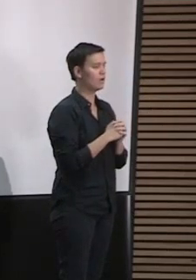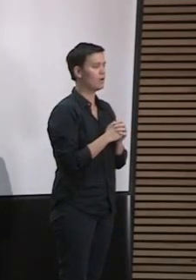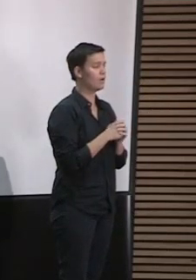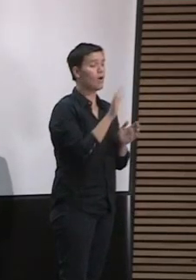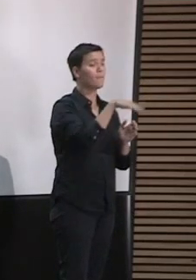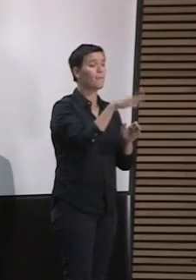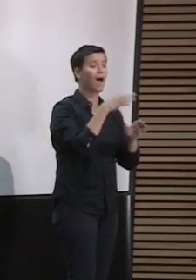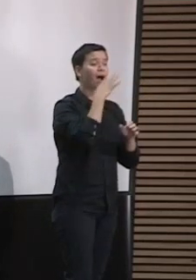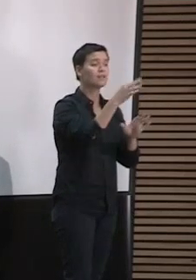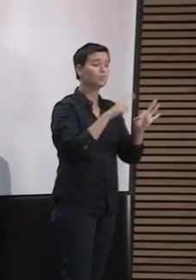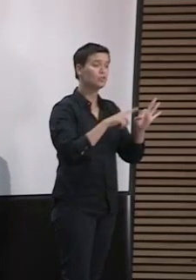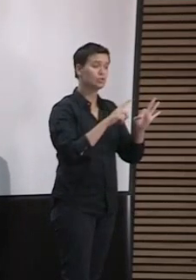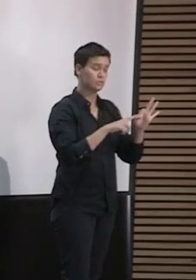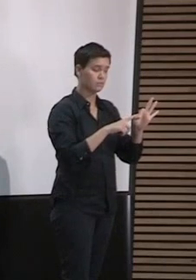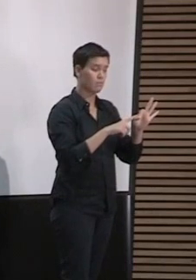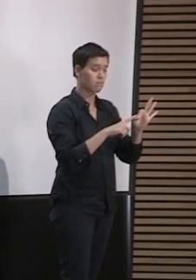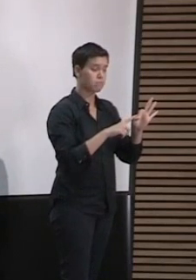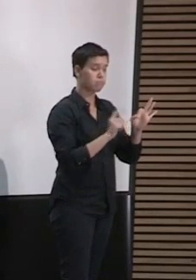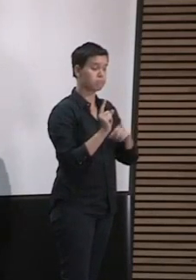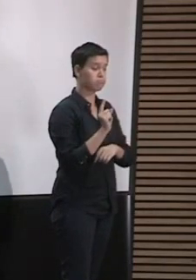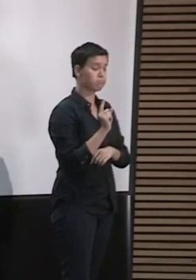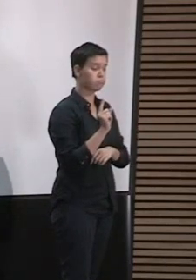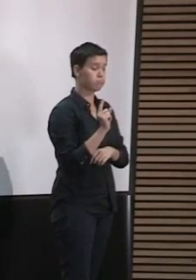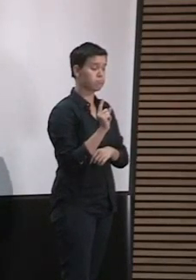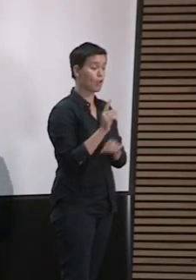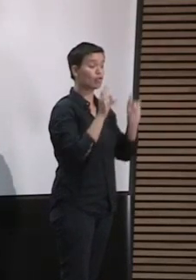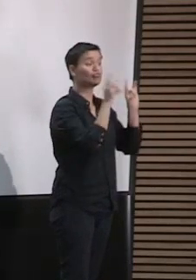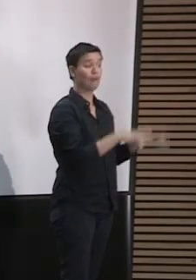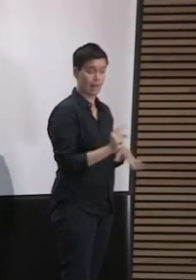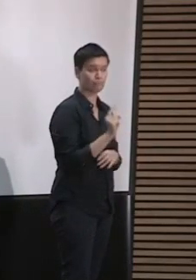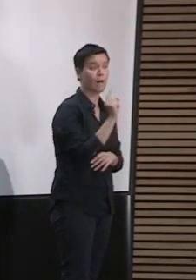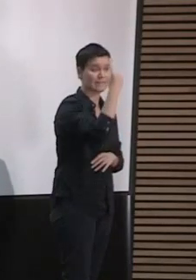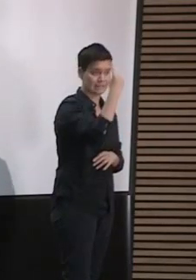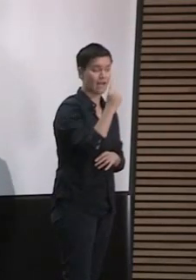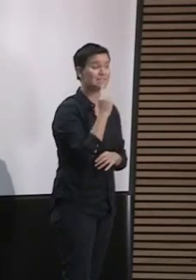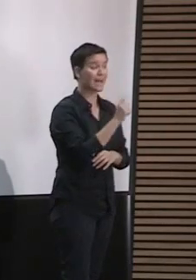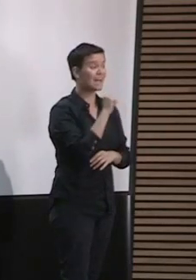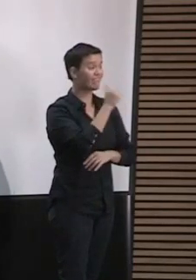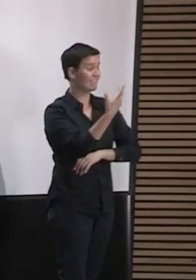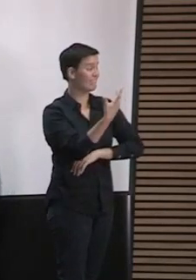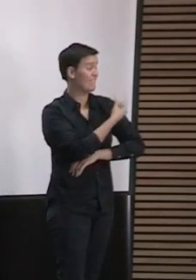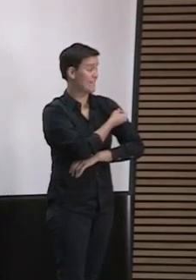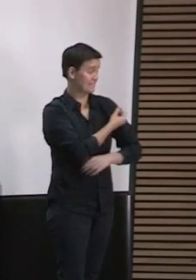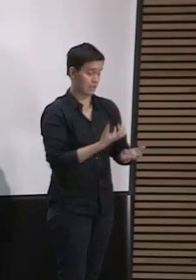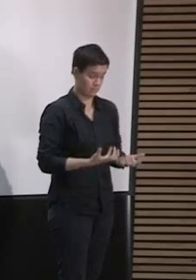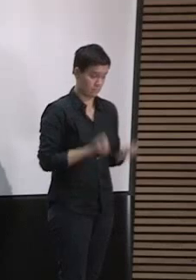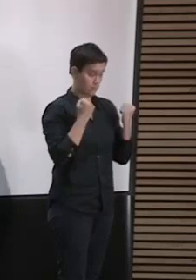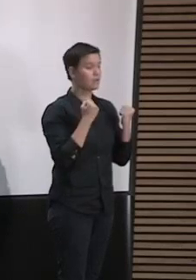necessarily, for MIQ, done onsite as well. Scott Morrison has come out today and said if they can get a vaccine, they